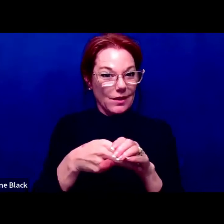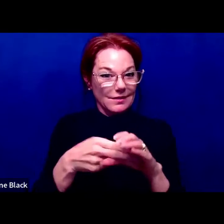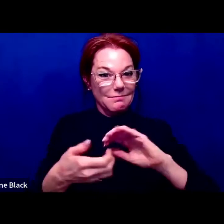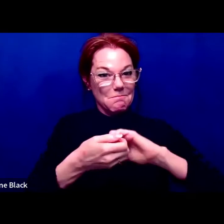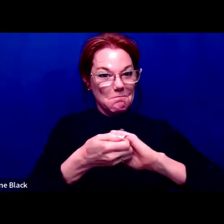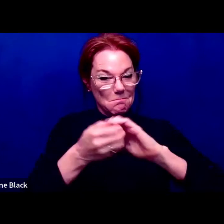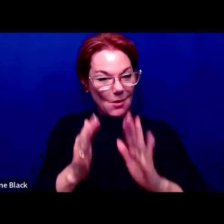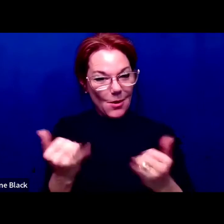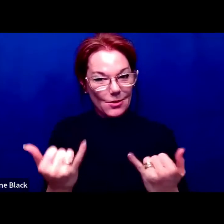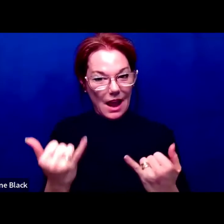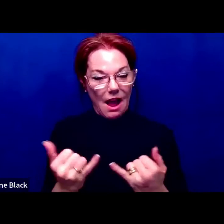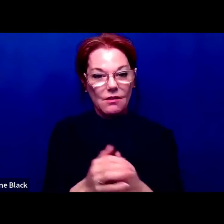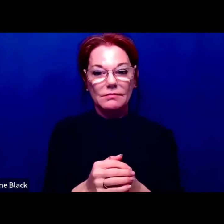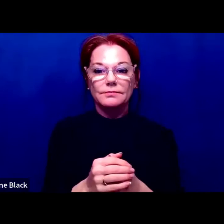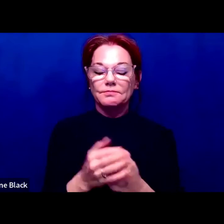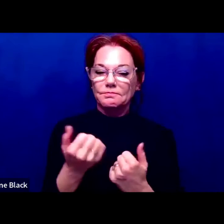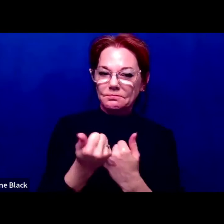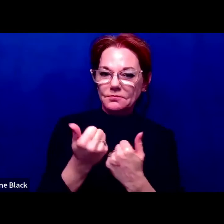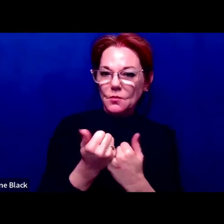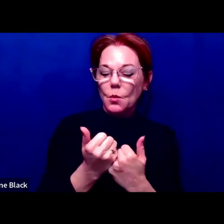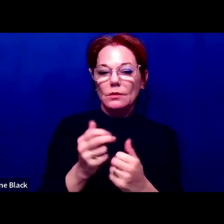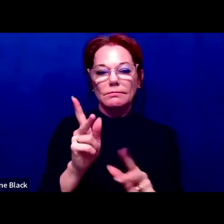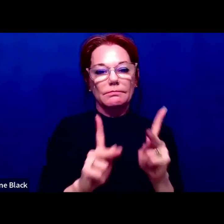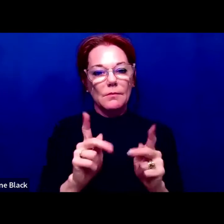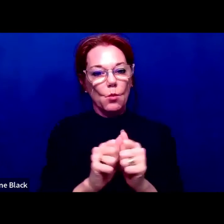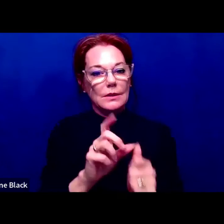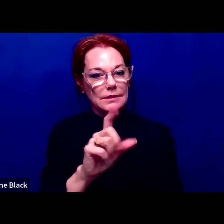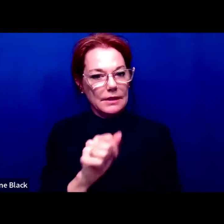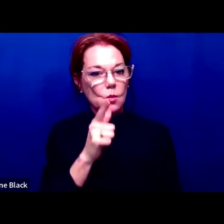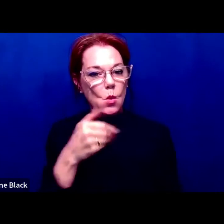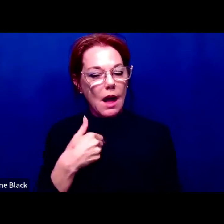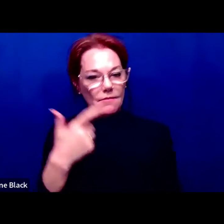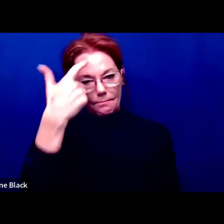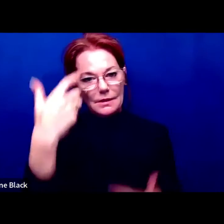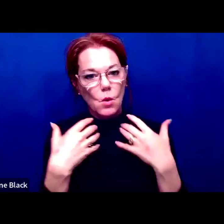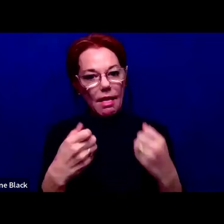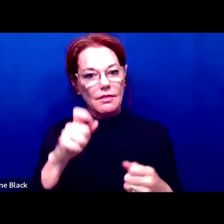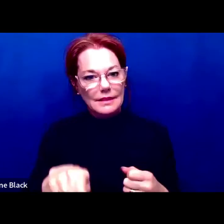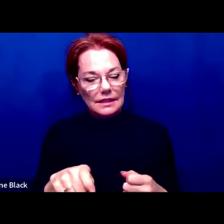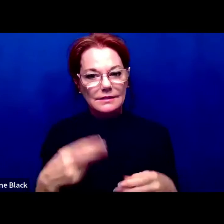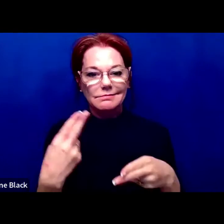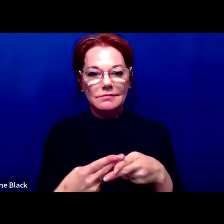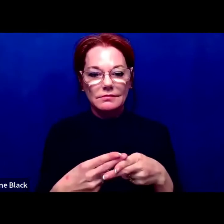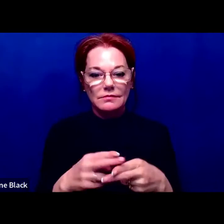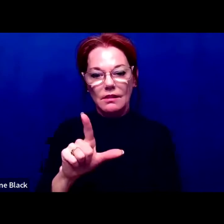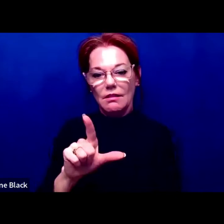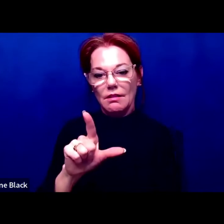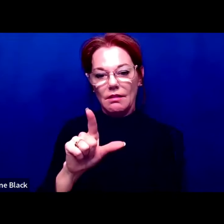related to people with disabilities who also have mental health needs and initiative called the Link Center. These are just two